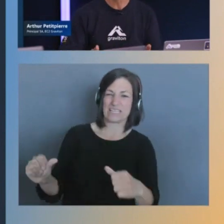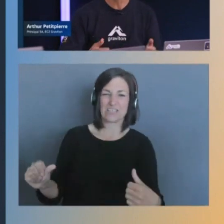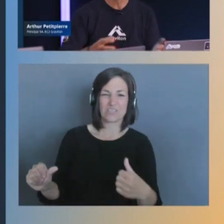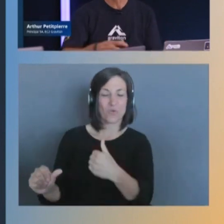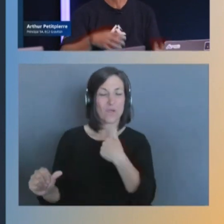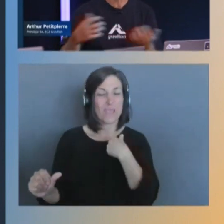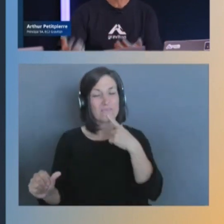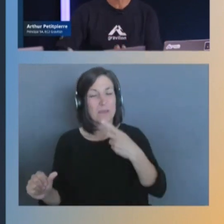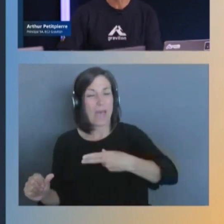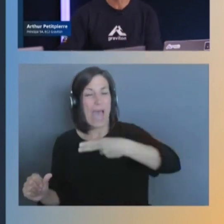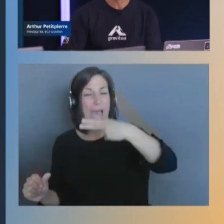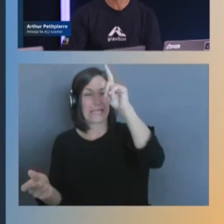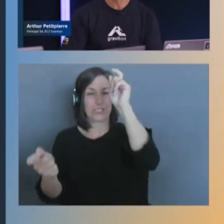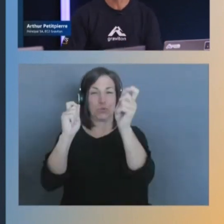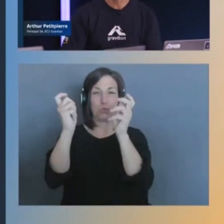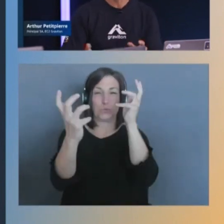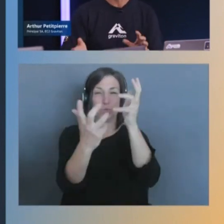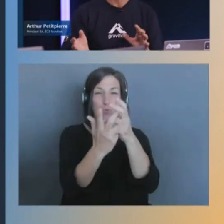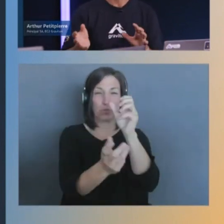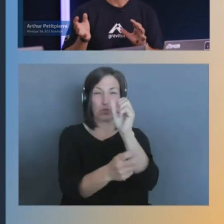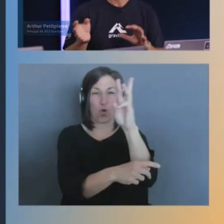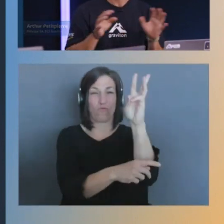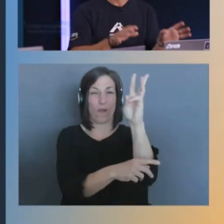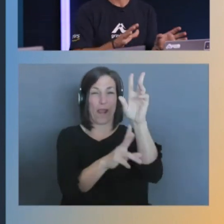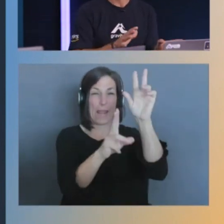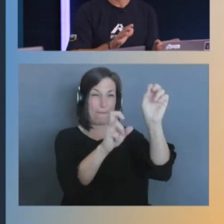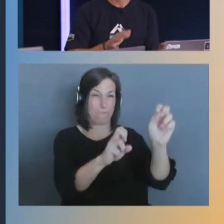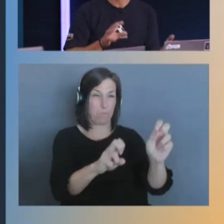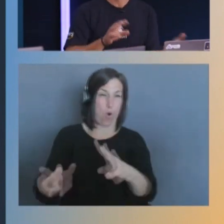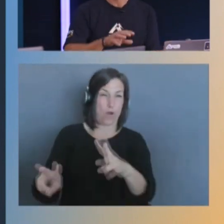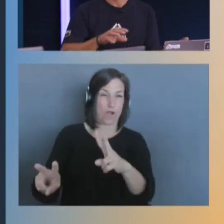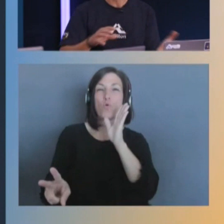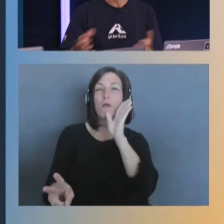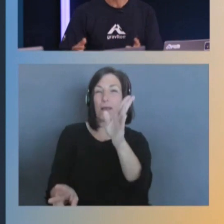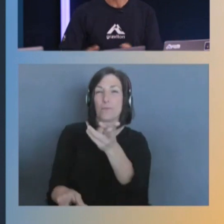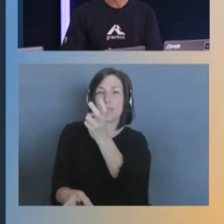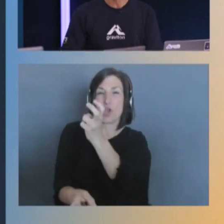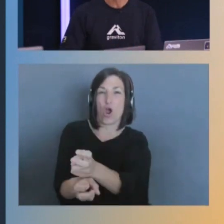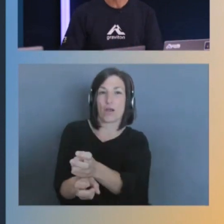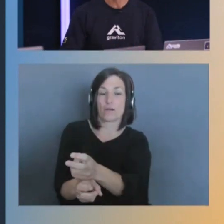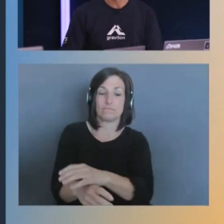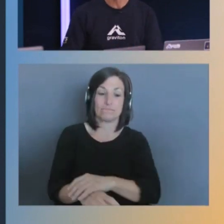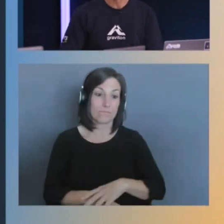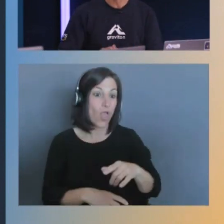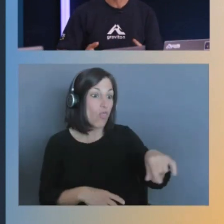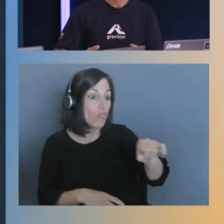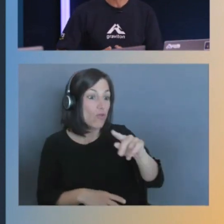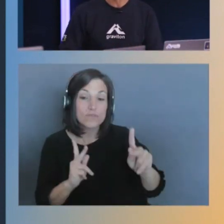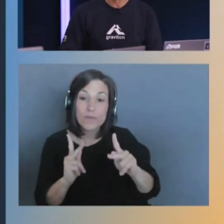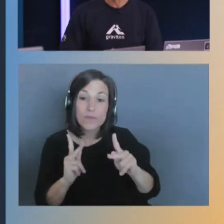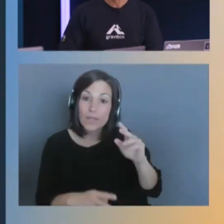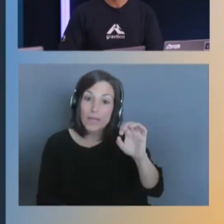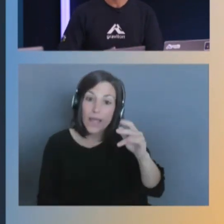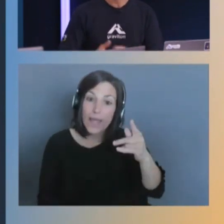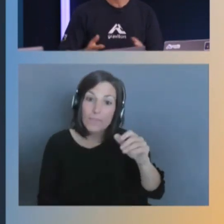and porting that might be hard." Those guys at Epic, when migrating the Unreal Engine,